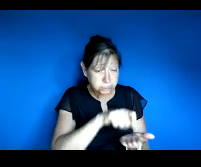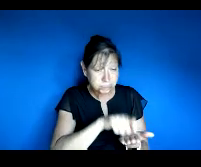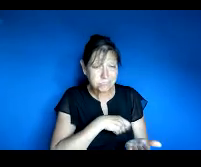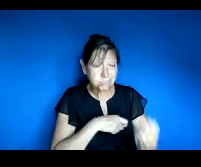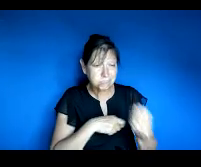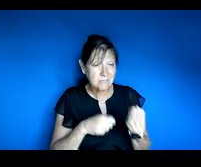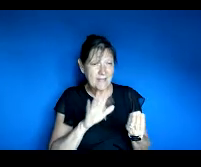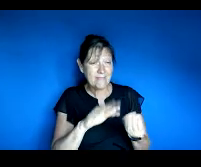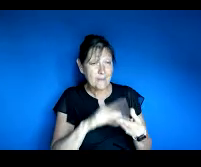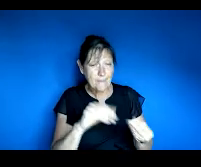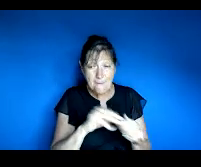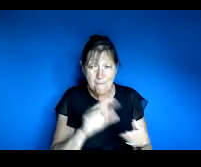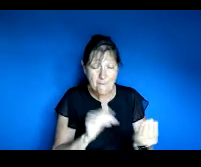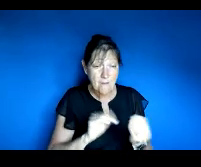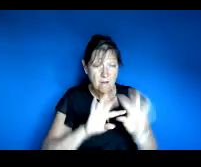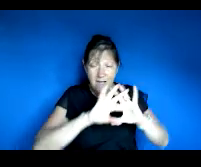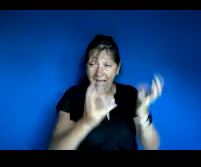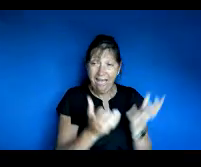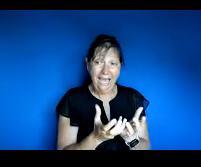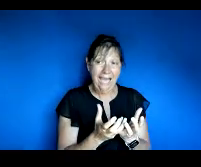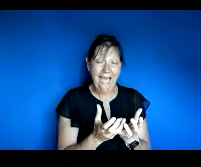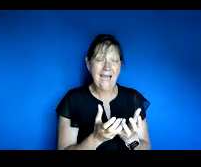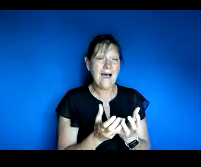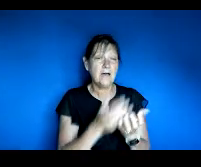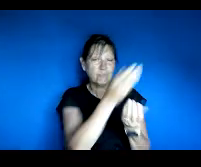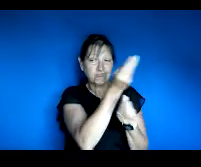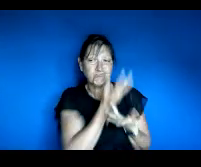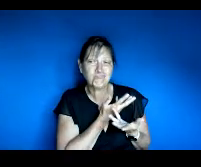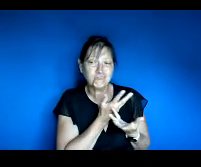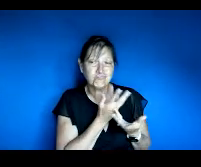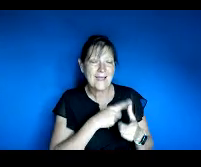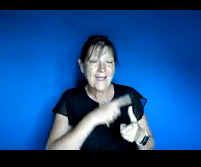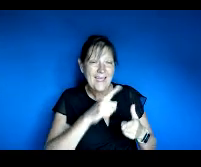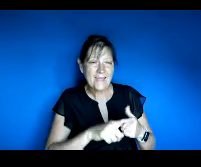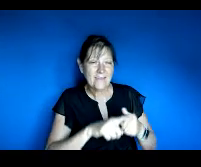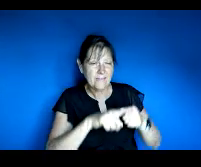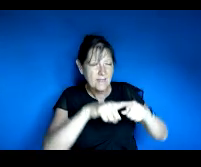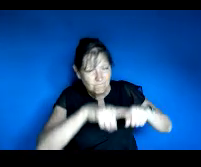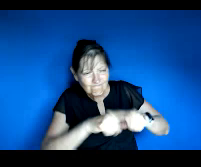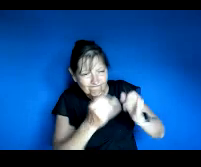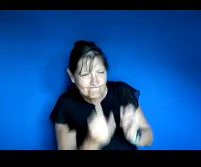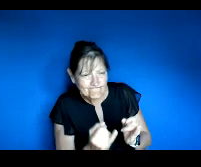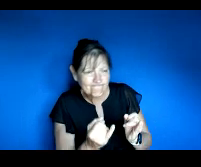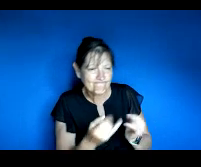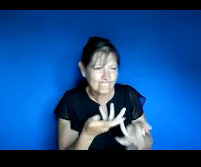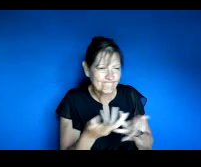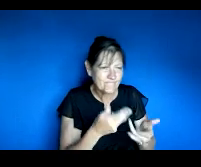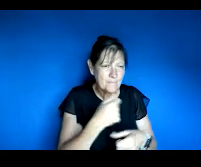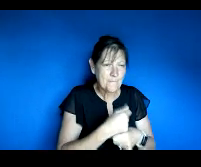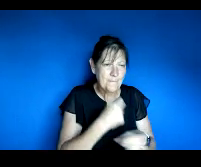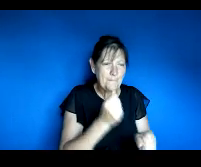And so we'll look at everything on that individualized basis and make determinations from there.